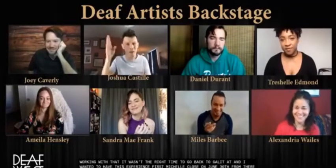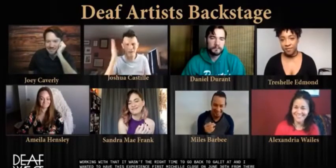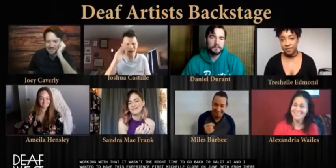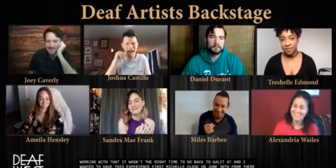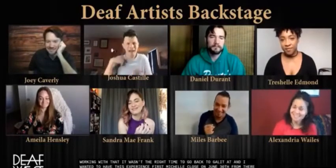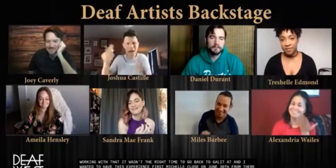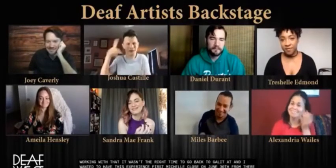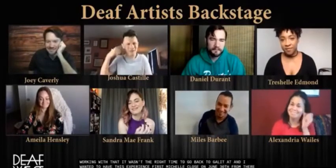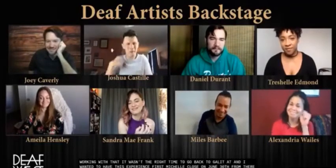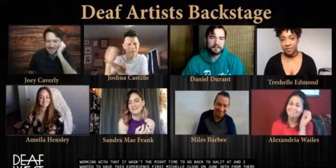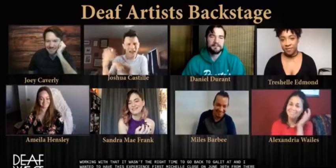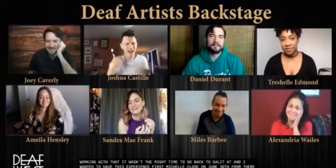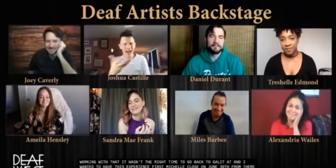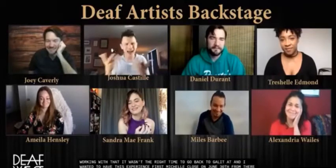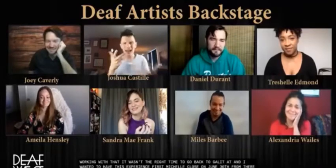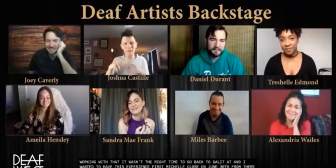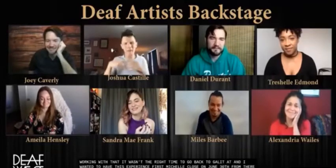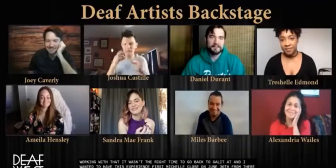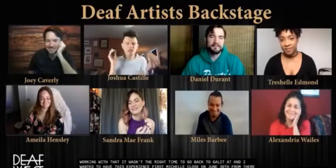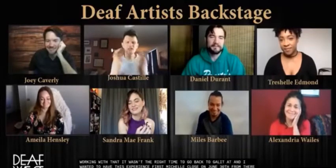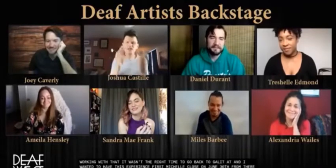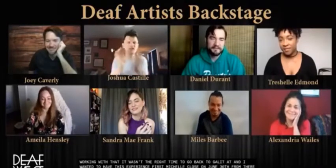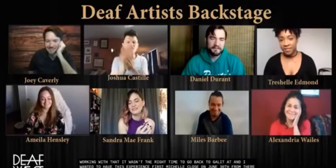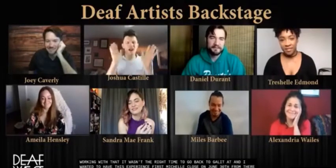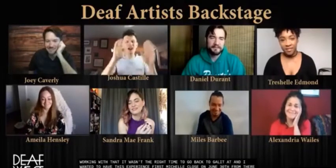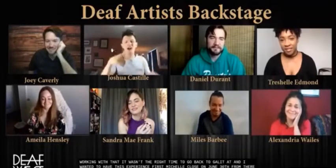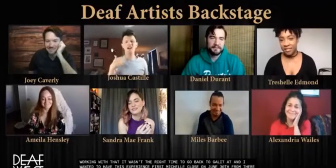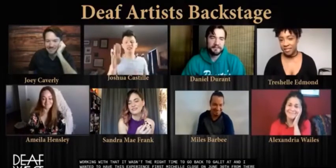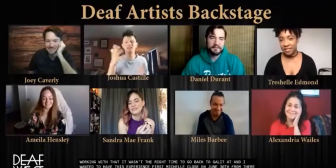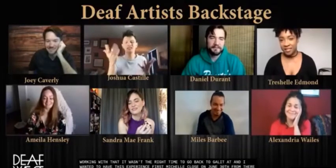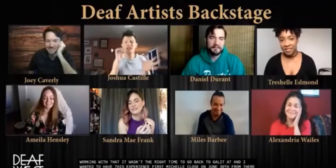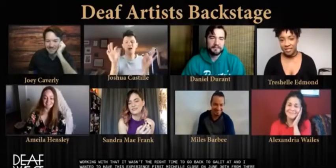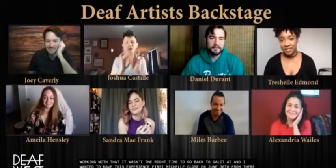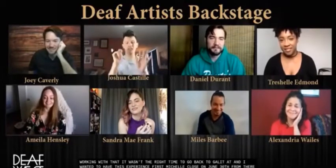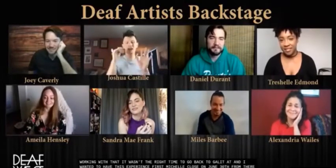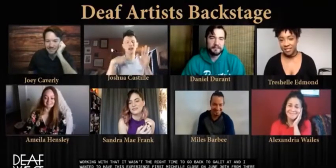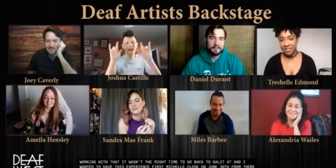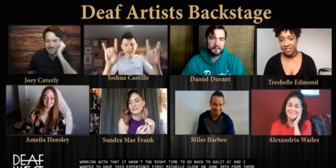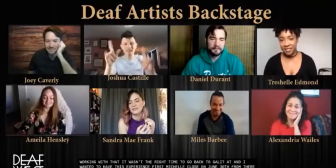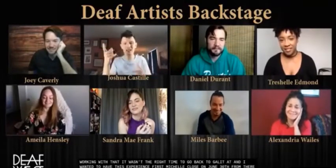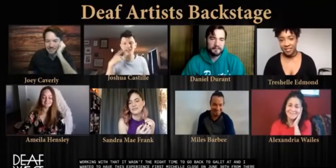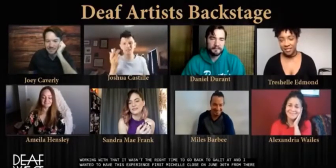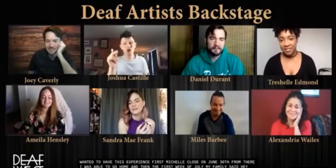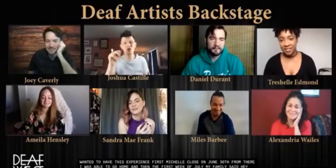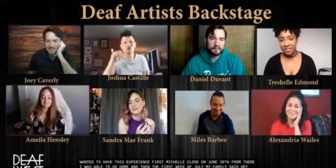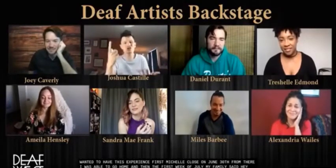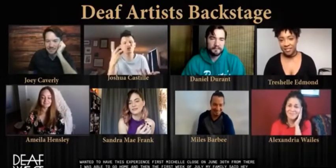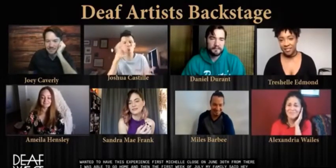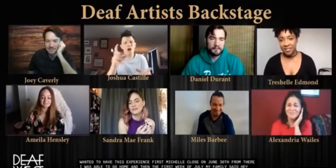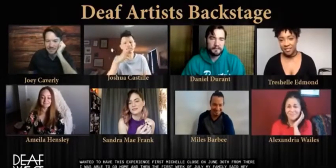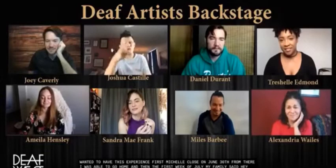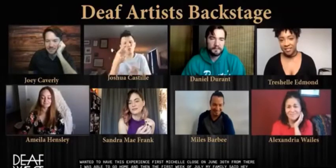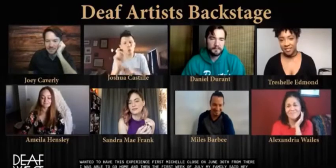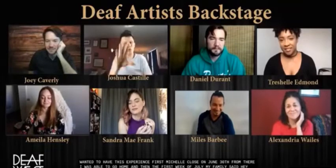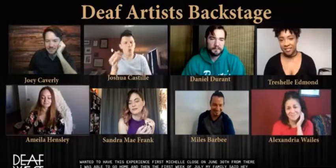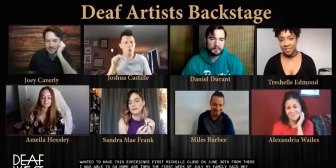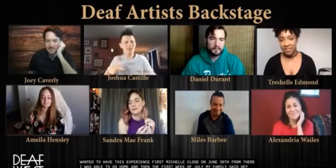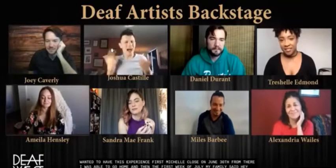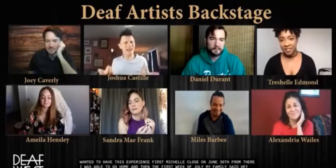And I kind of believed the opposite sense that Broadway is a once-in-a-lifetime opportunity and I could go back to college at any time.